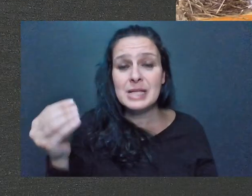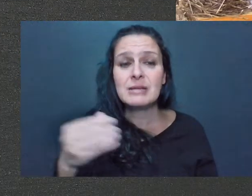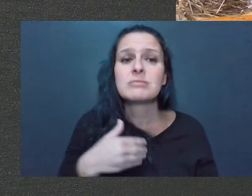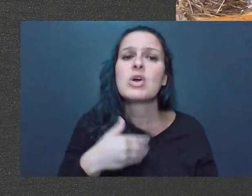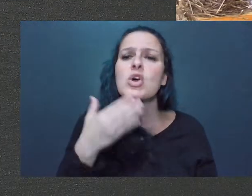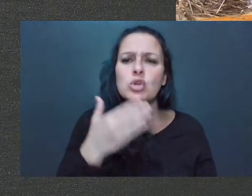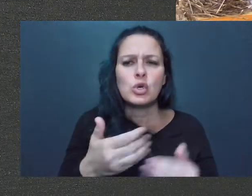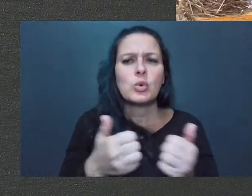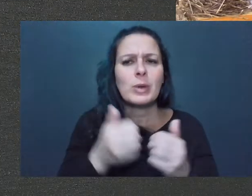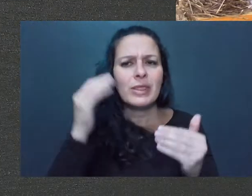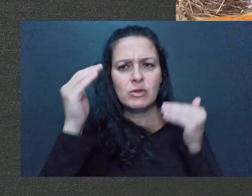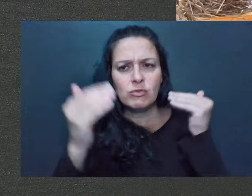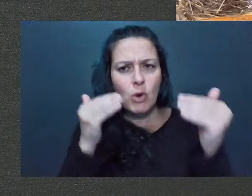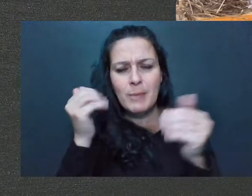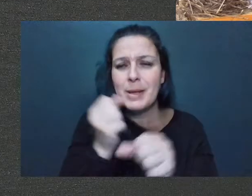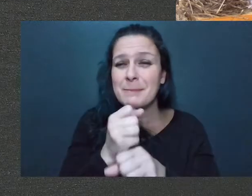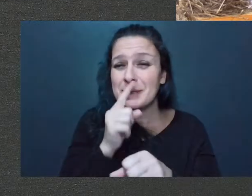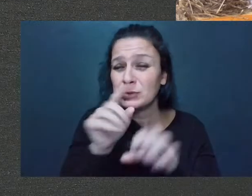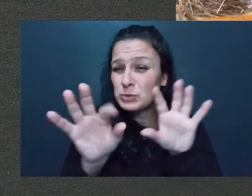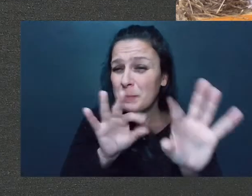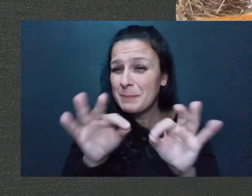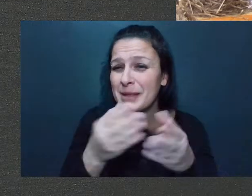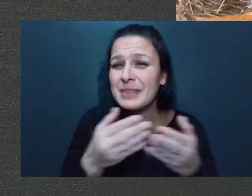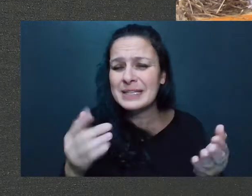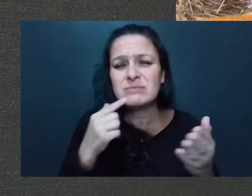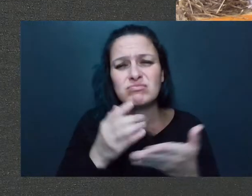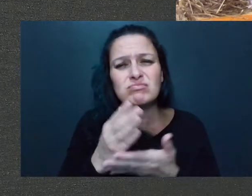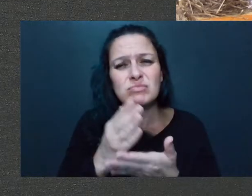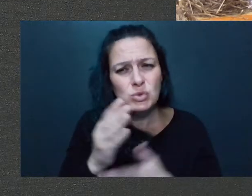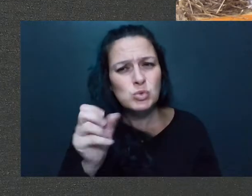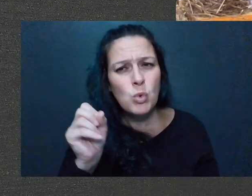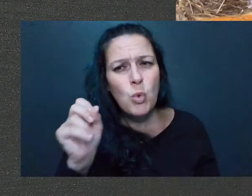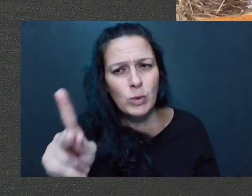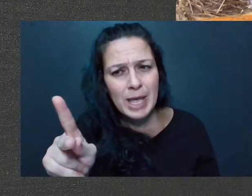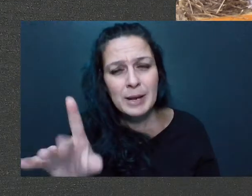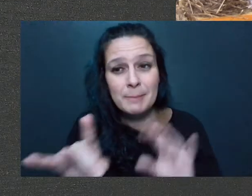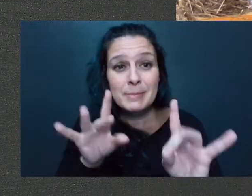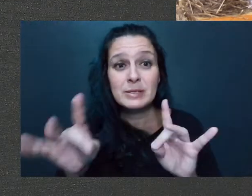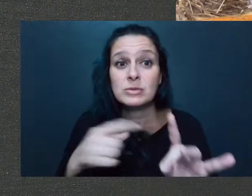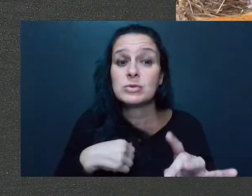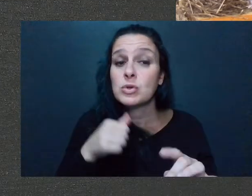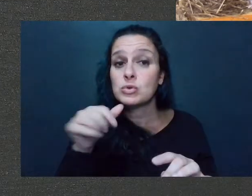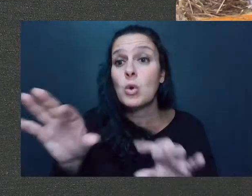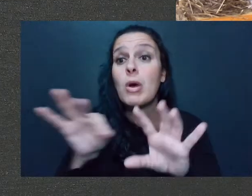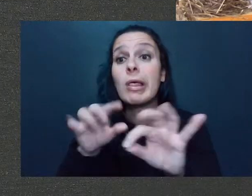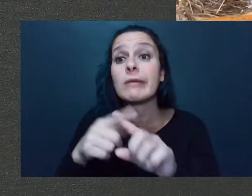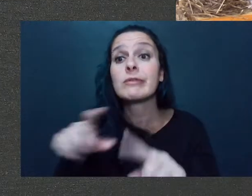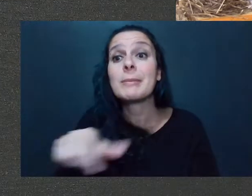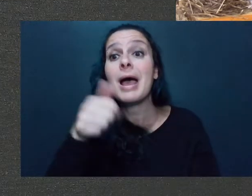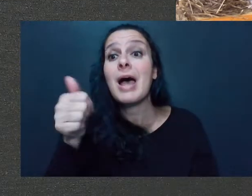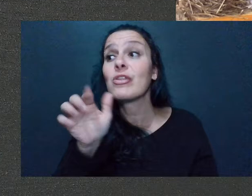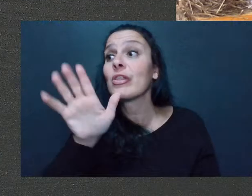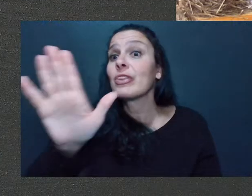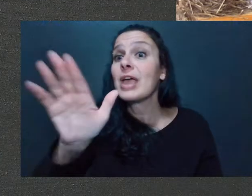it's good to do it with a grownup so that you know that you're getting things that it's okay to get. Don't ever grab stuff out of other people's yards.